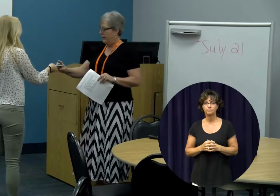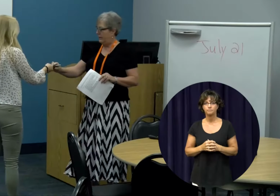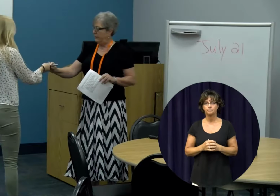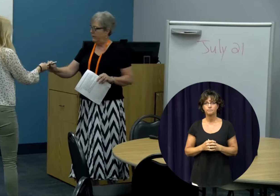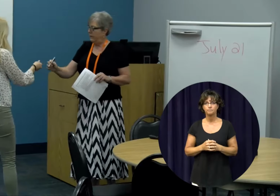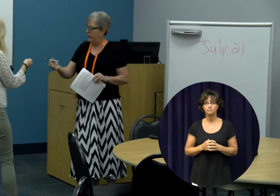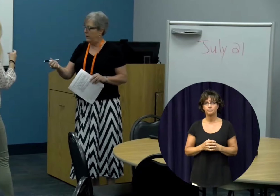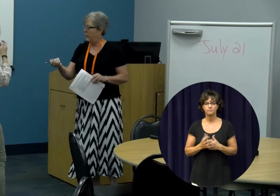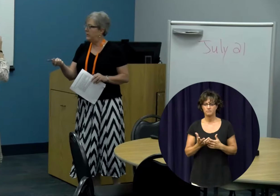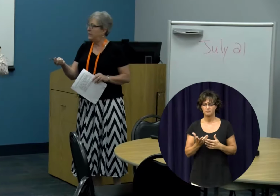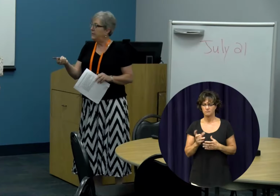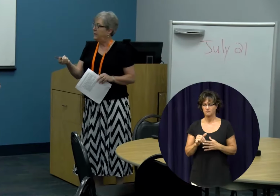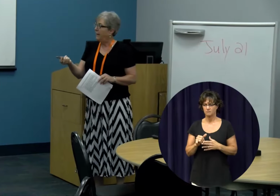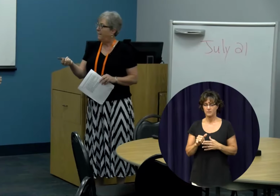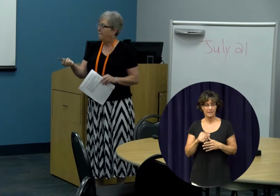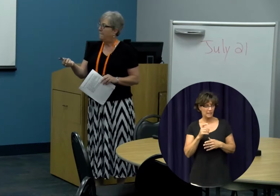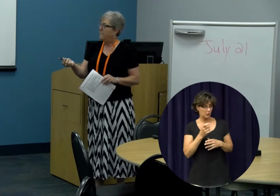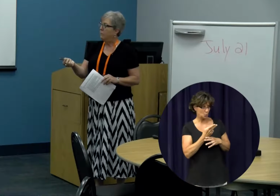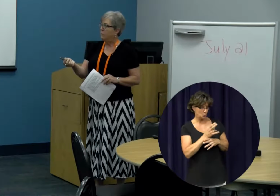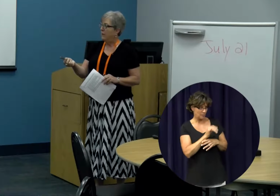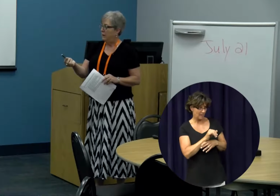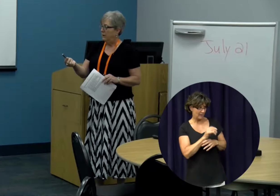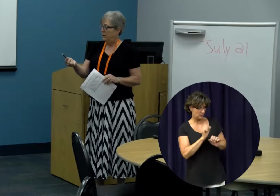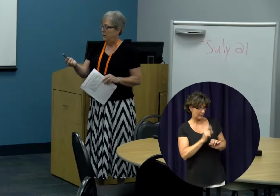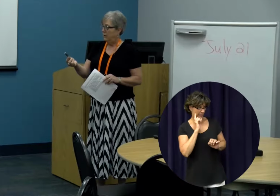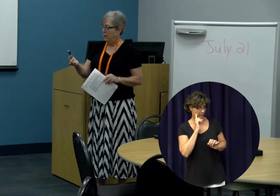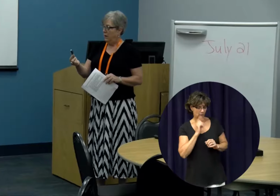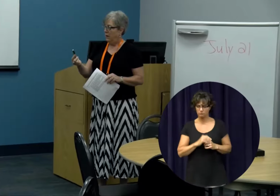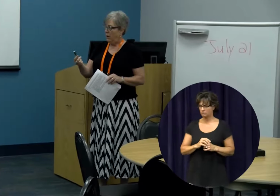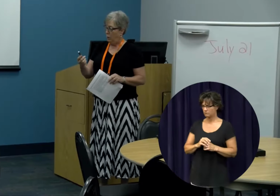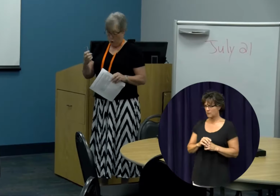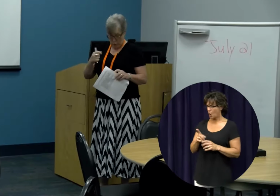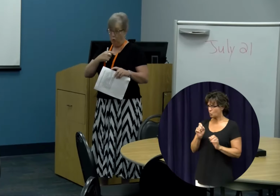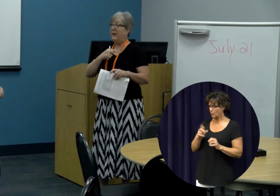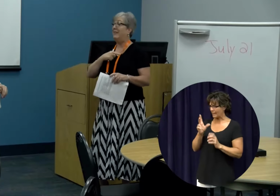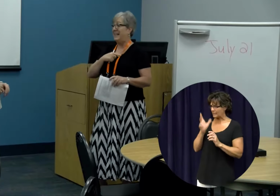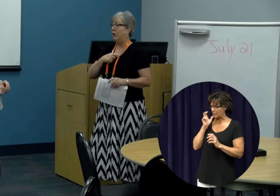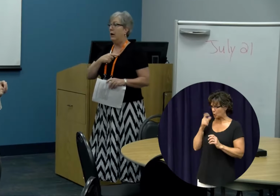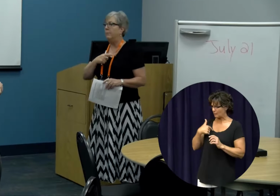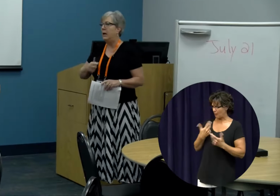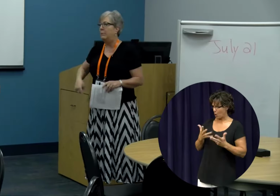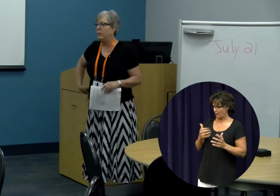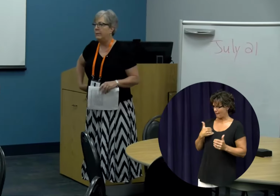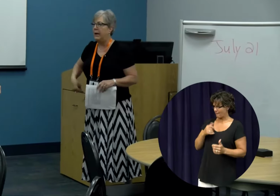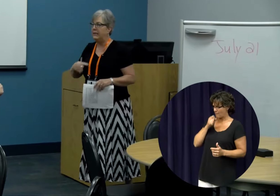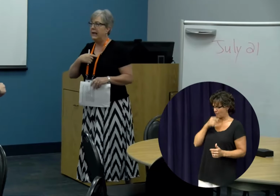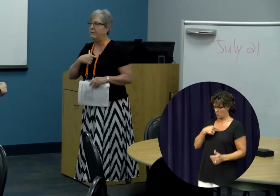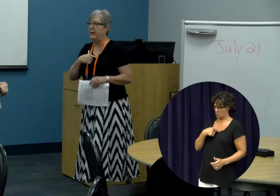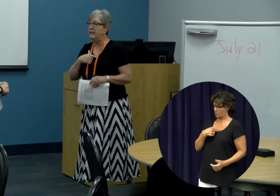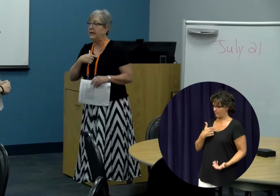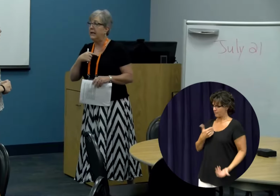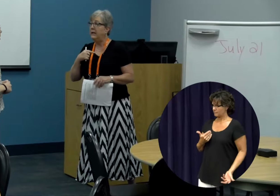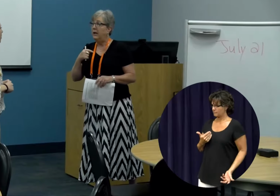Um, what is this? I need you to wear that, so I can hear. Oh, you'll be able to hear, I'm already miked, I have a mike today.